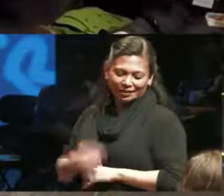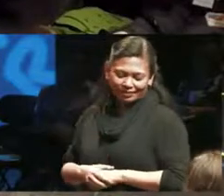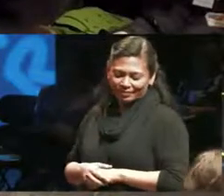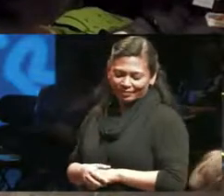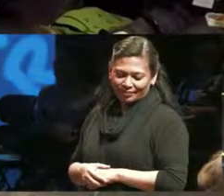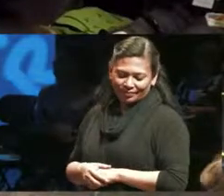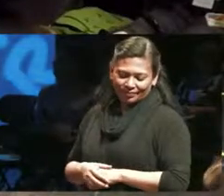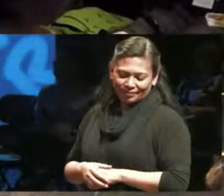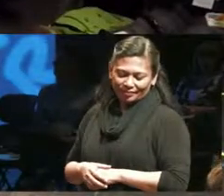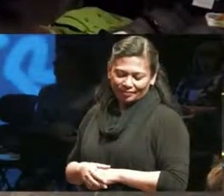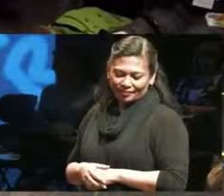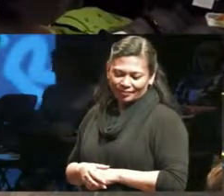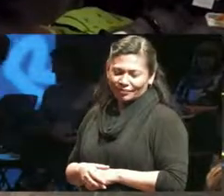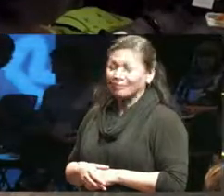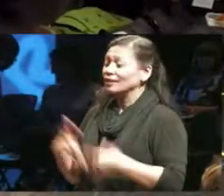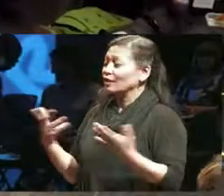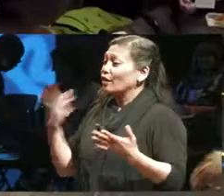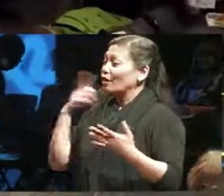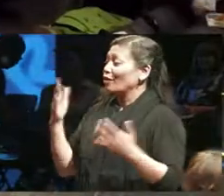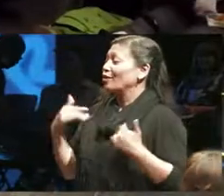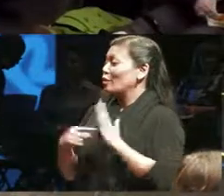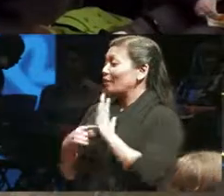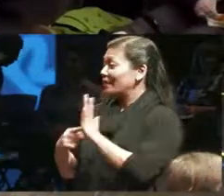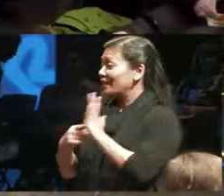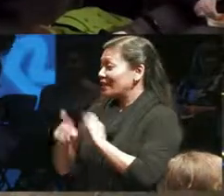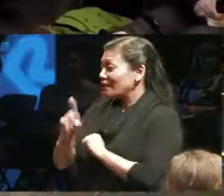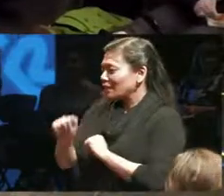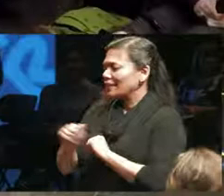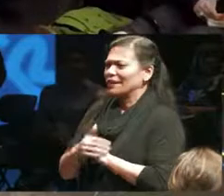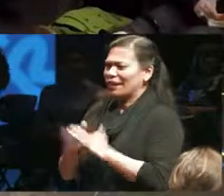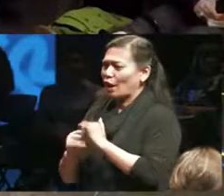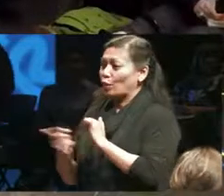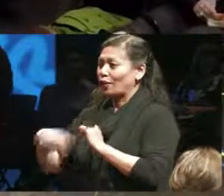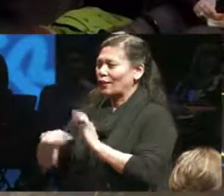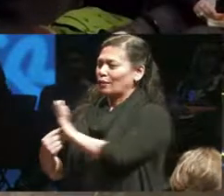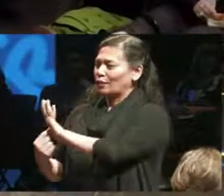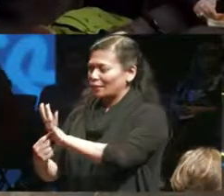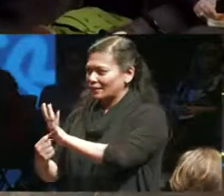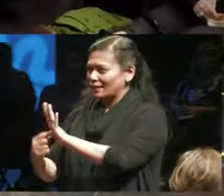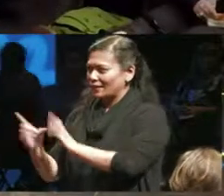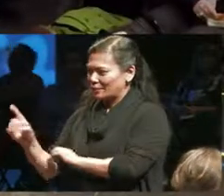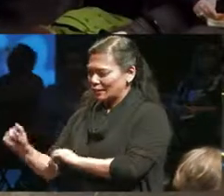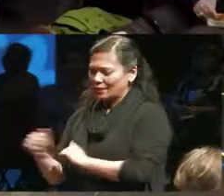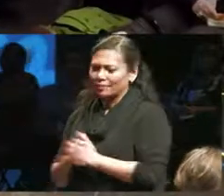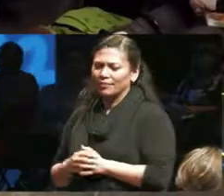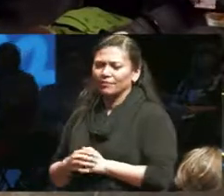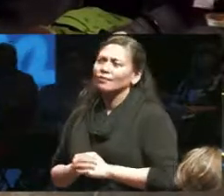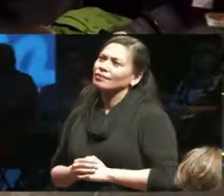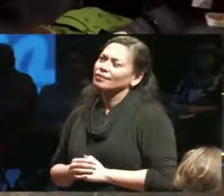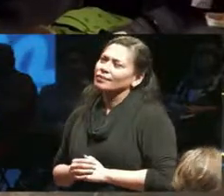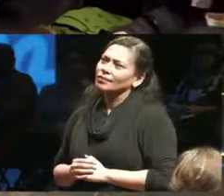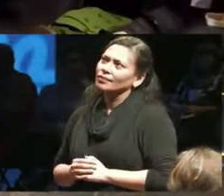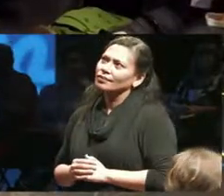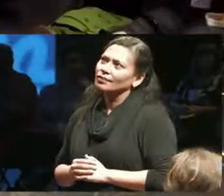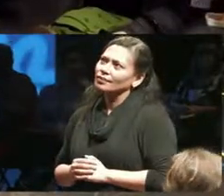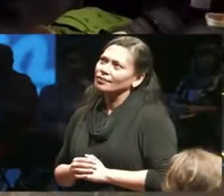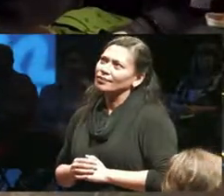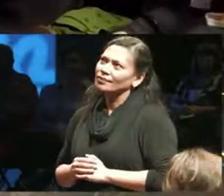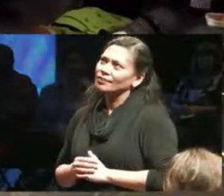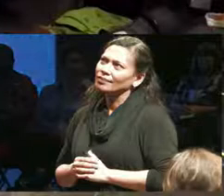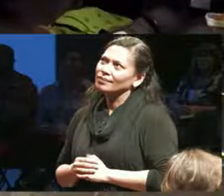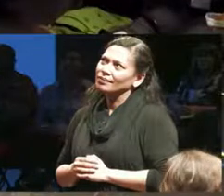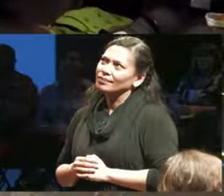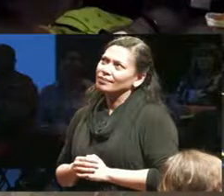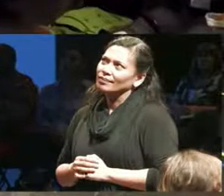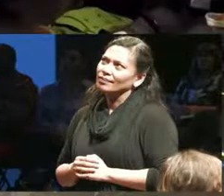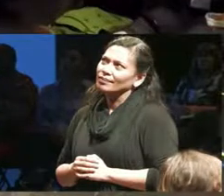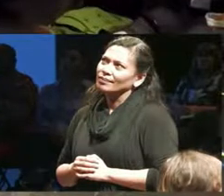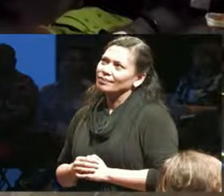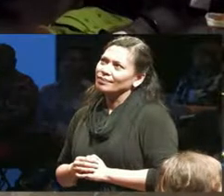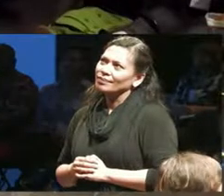terms of representation and representing disability on stage I'm I'm I'm okay